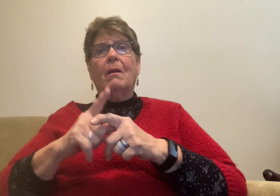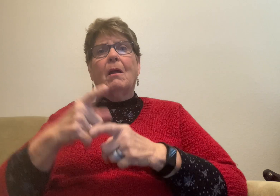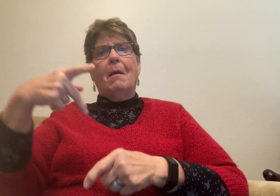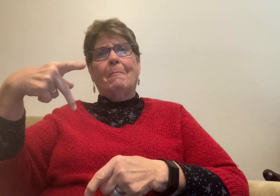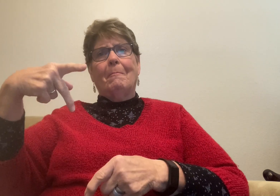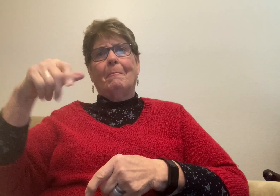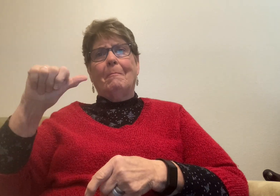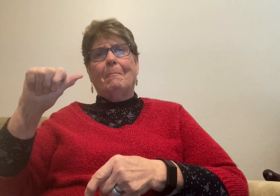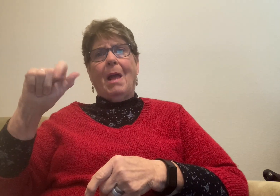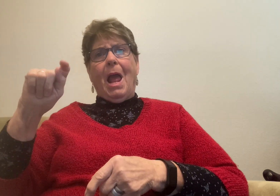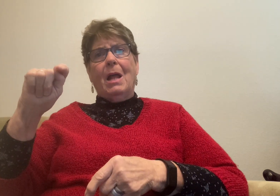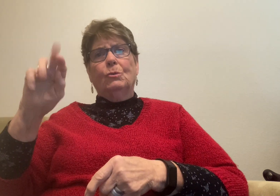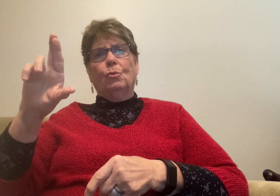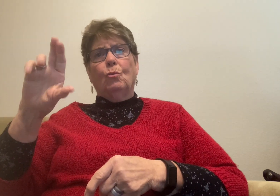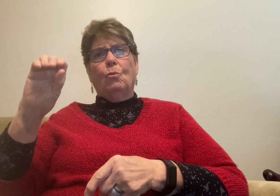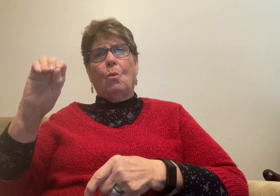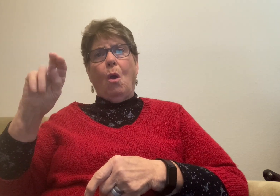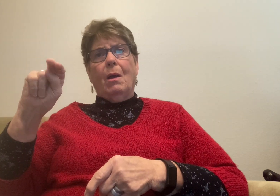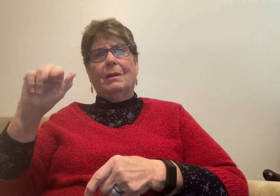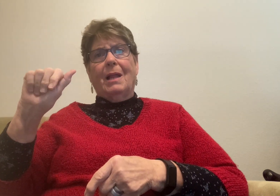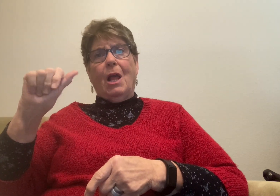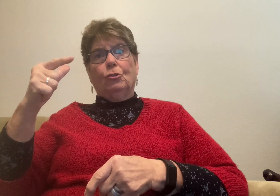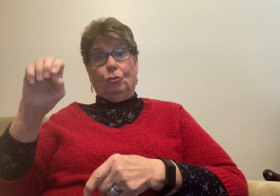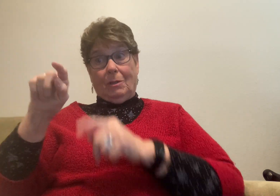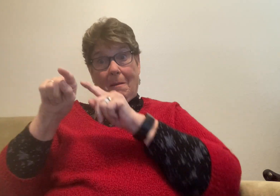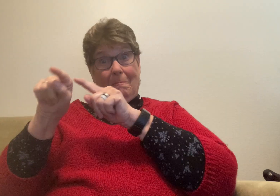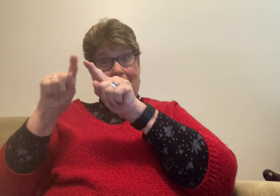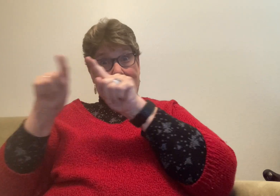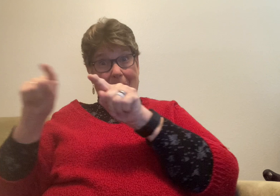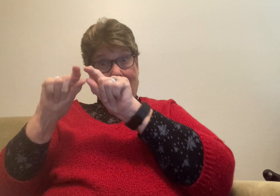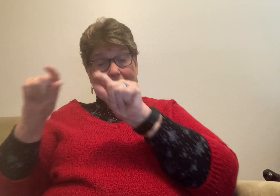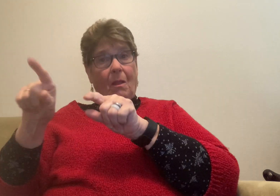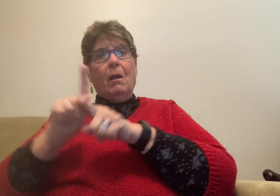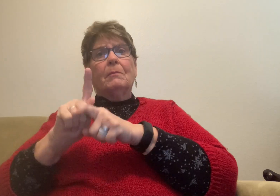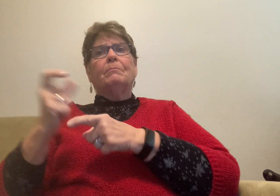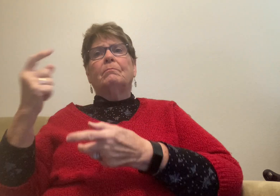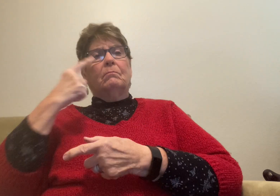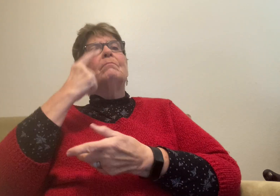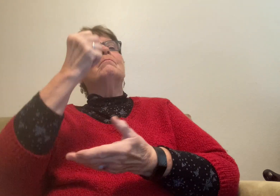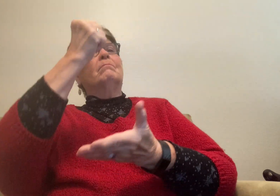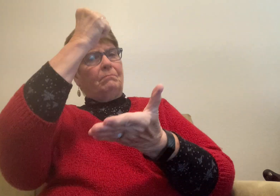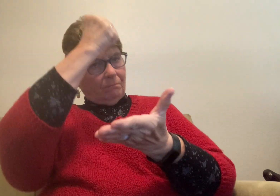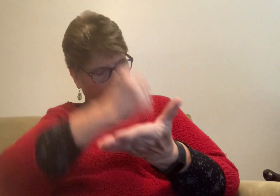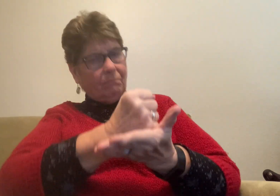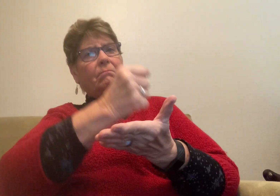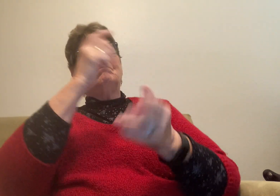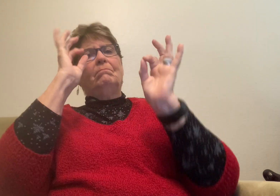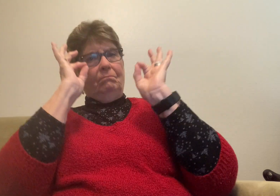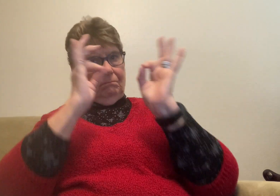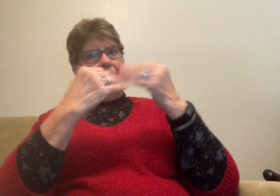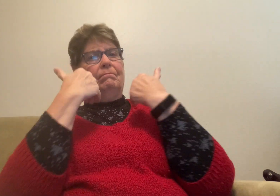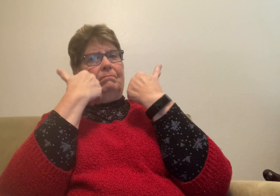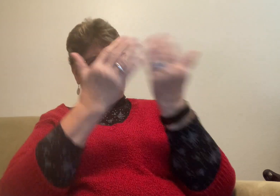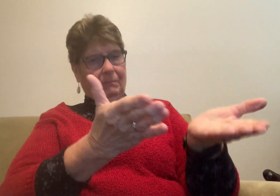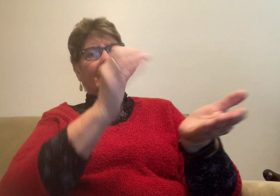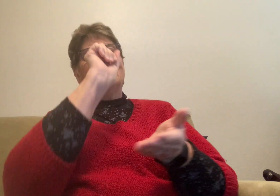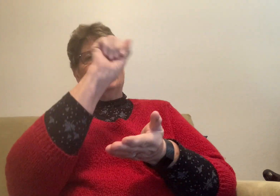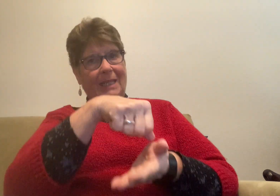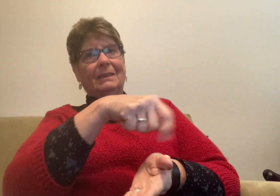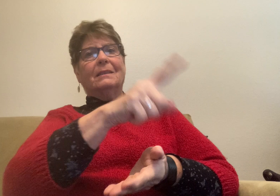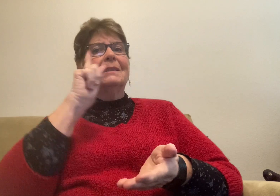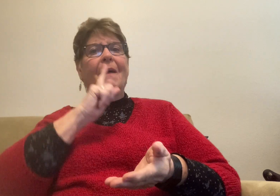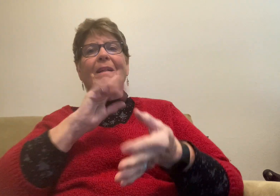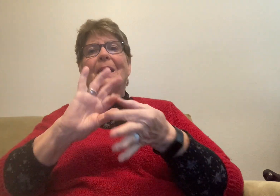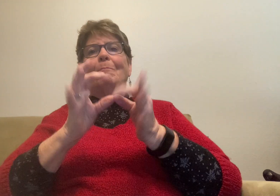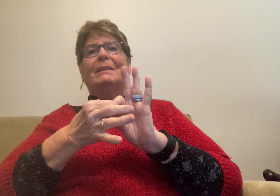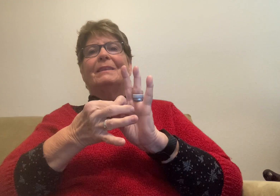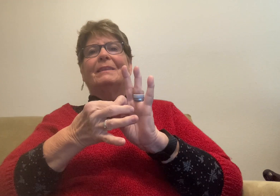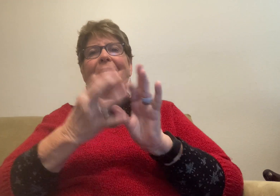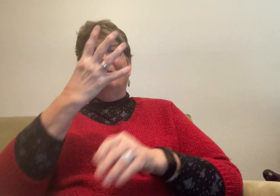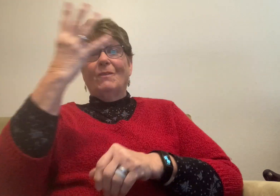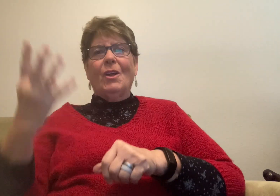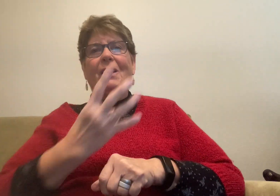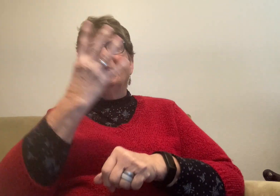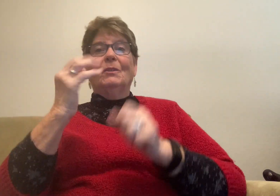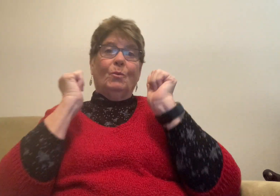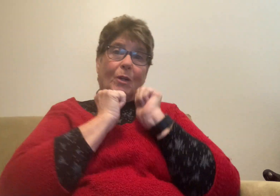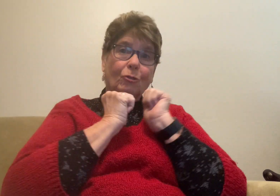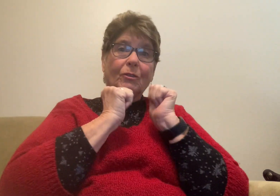should be to have IOC’s patronage for both the Deaflympics Winter and Summer